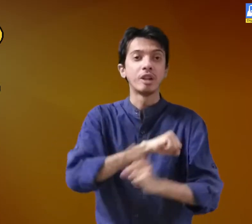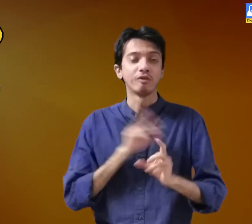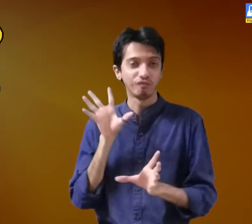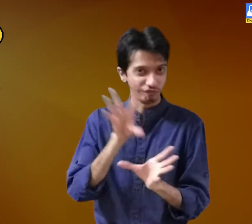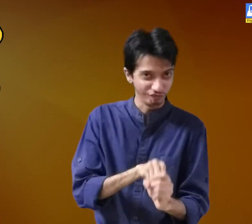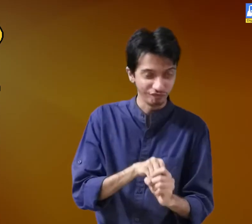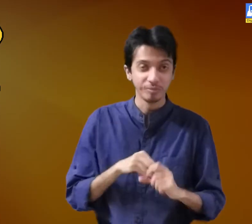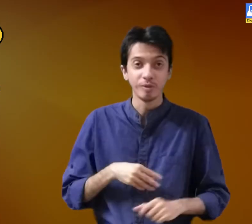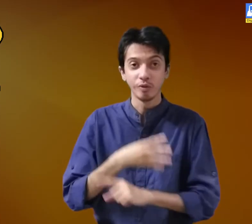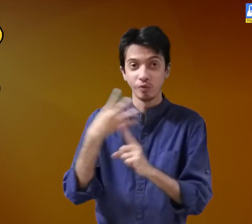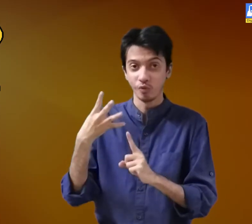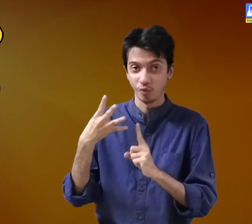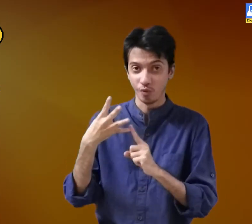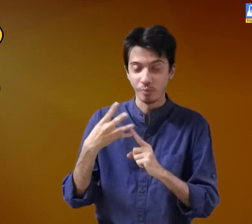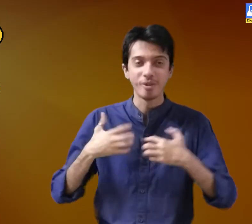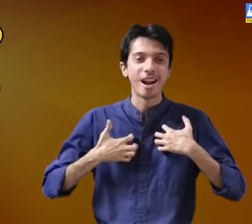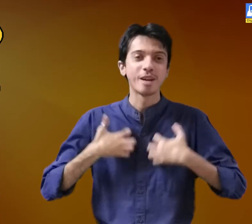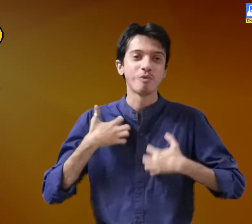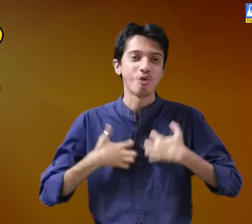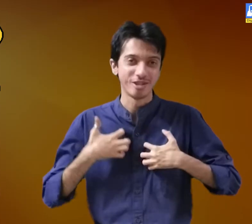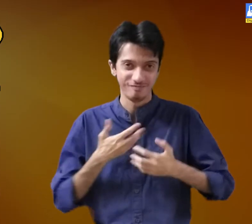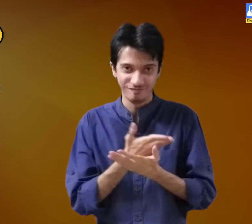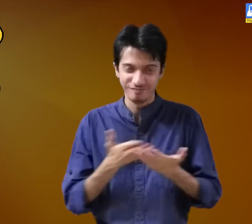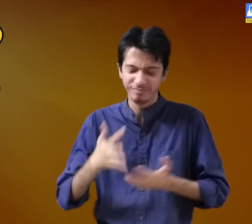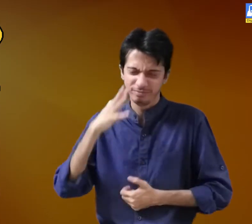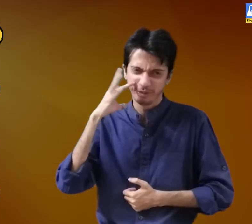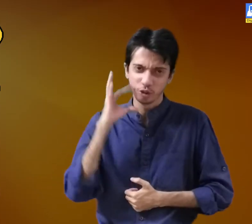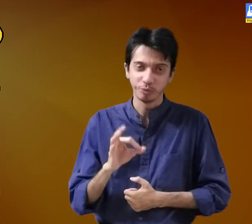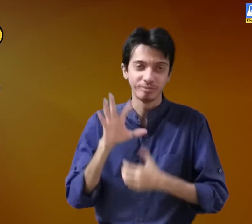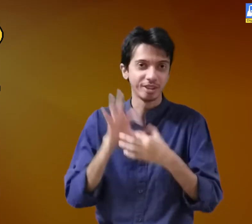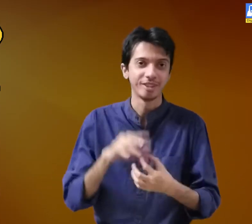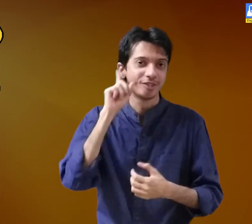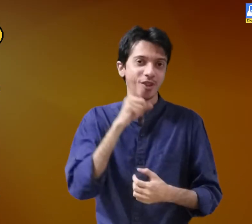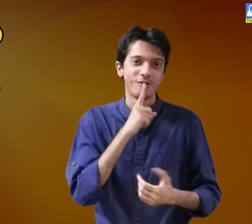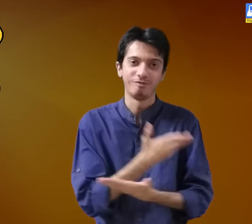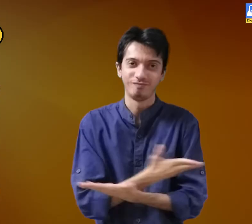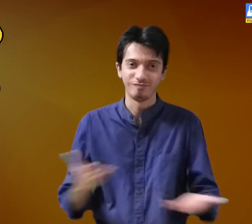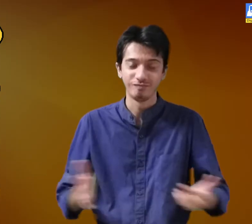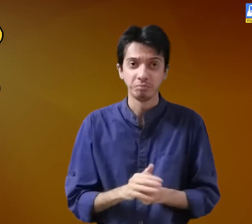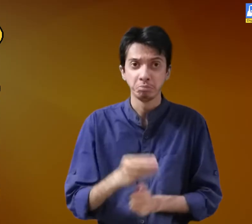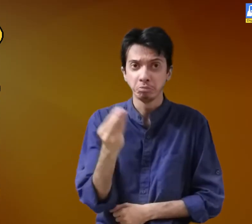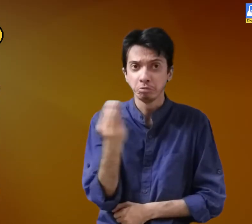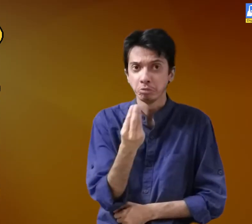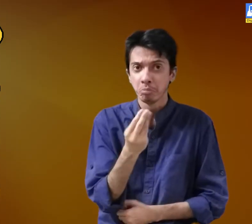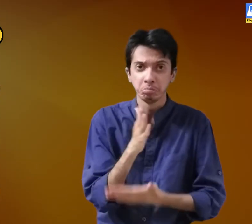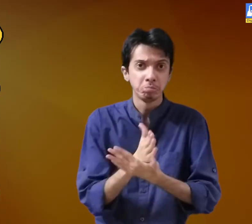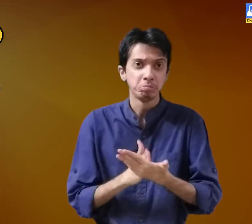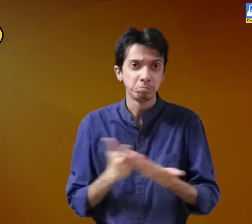third social and fourth emotional these are the key areas of development in deaf child some deaf